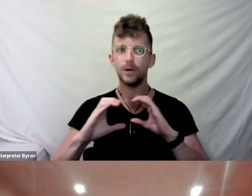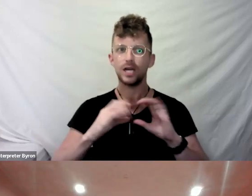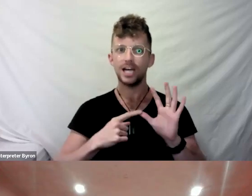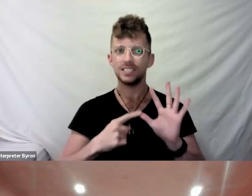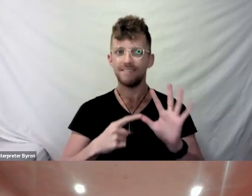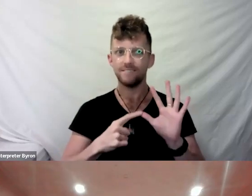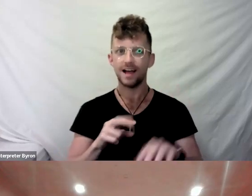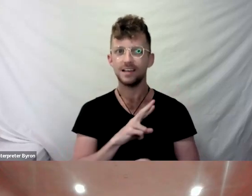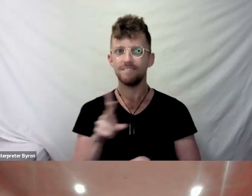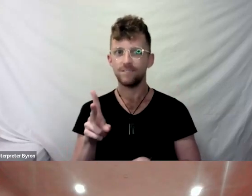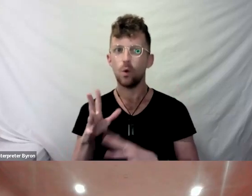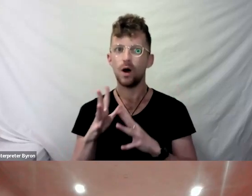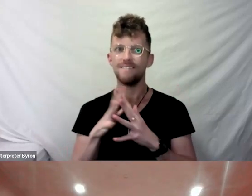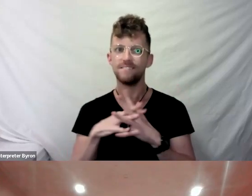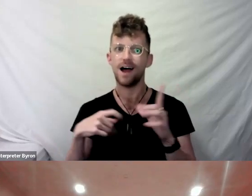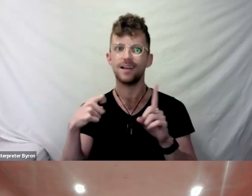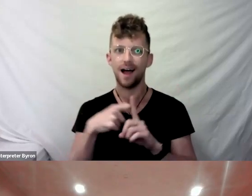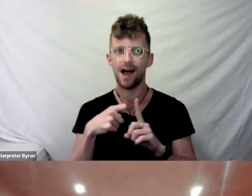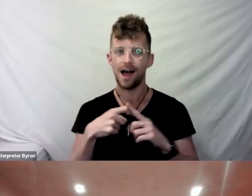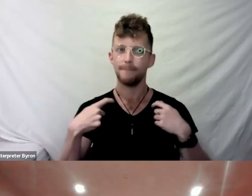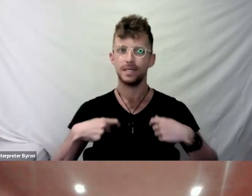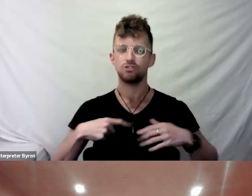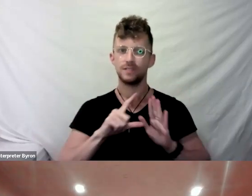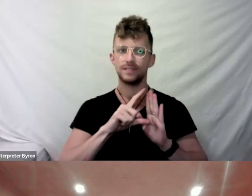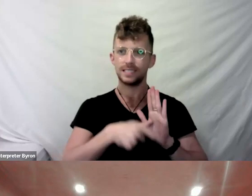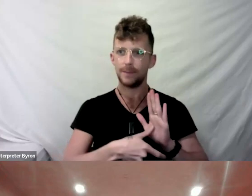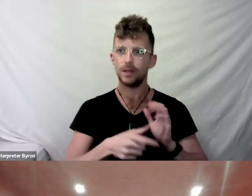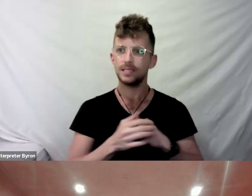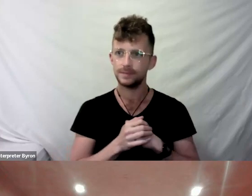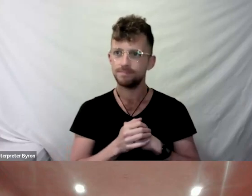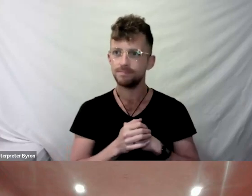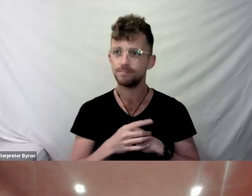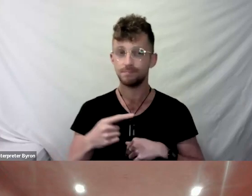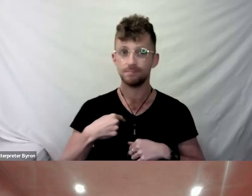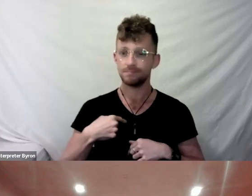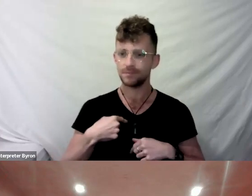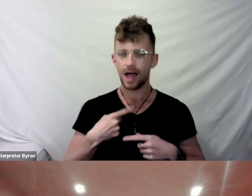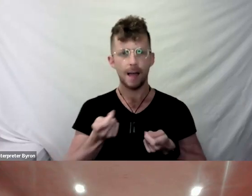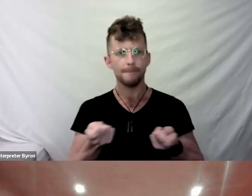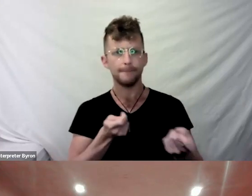and I lead the mahi for putting together the Purchasing Guidelines we are talking about tonight.